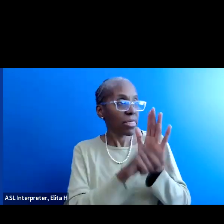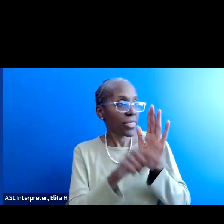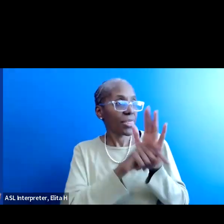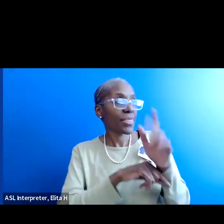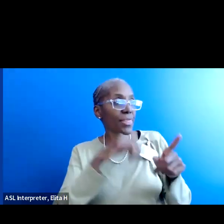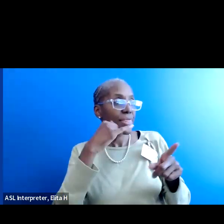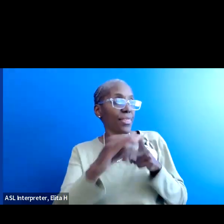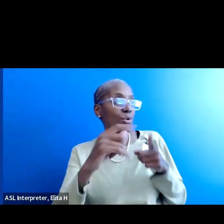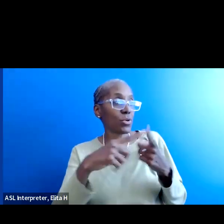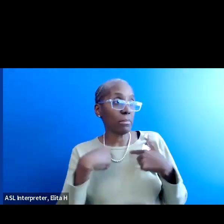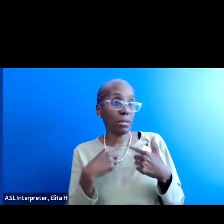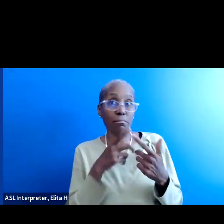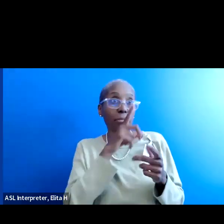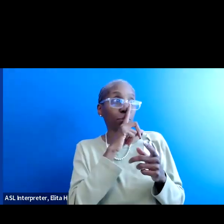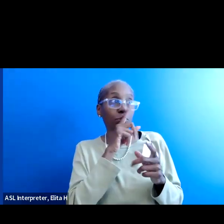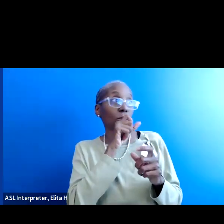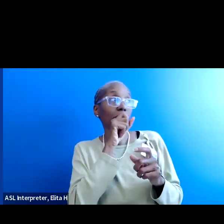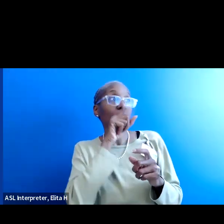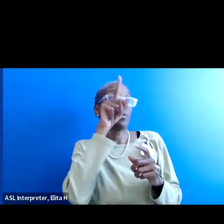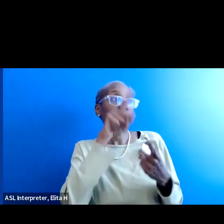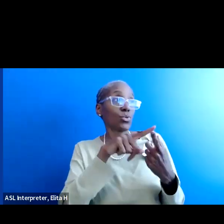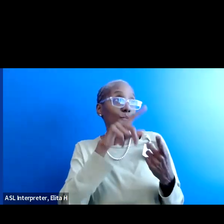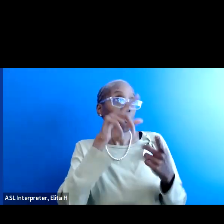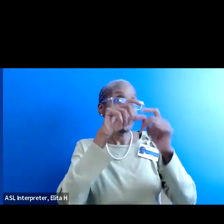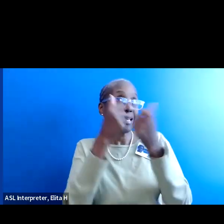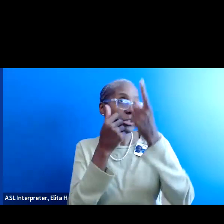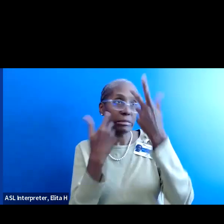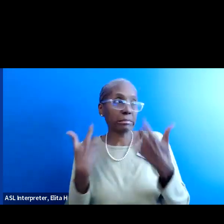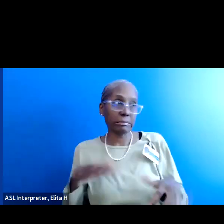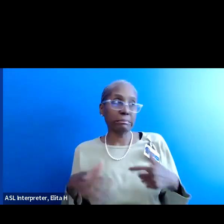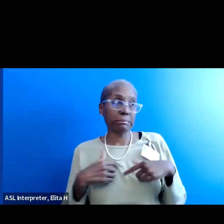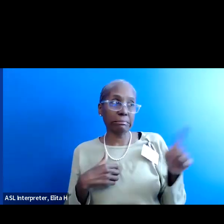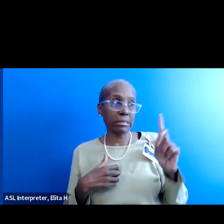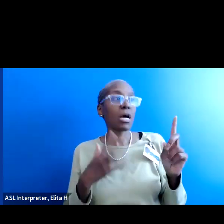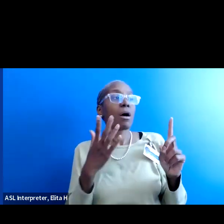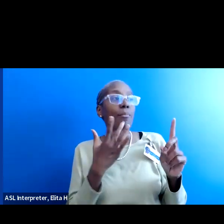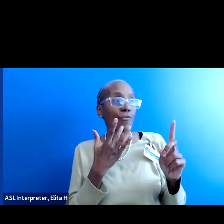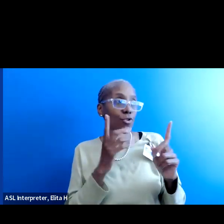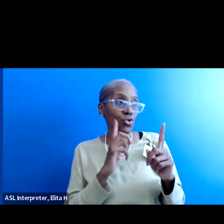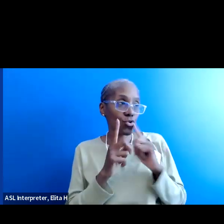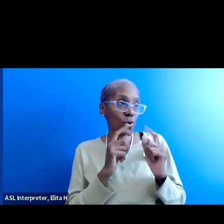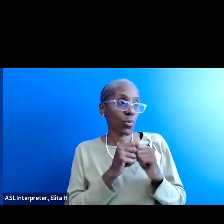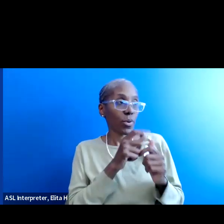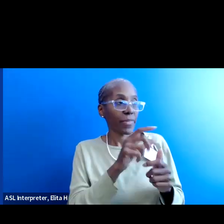but they don't want to report it to the survey agency, they just want to talk about it with the Ombudsman Program.